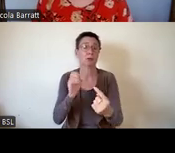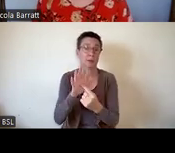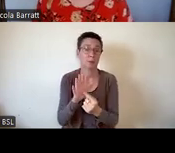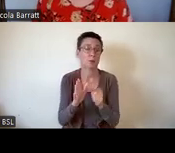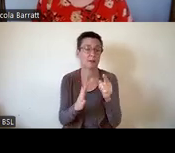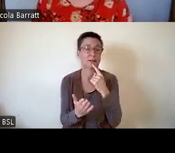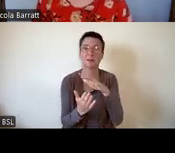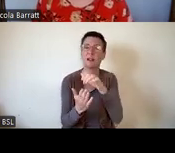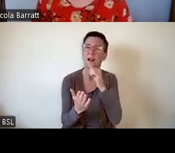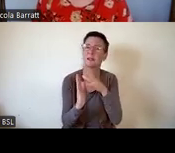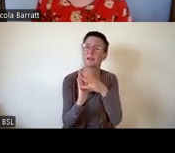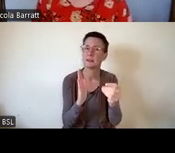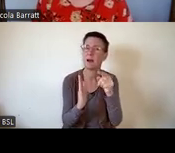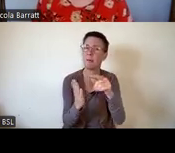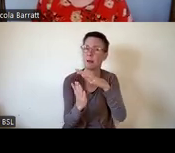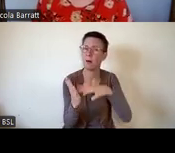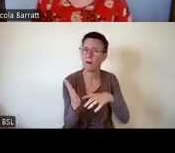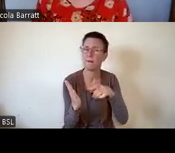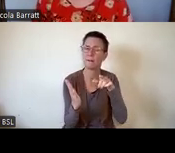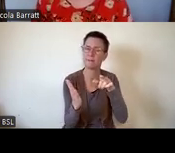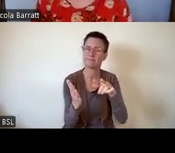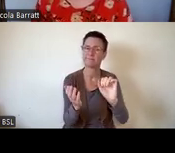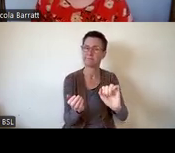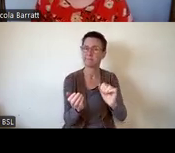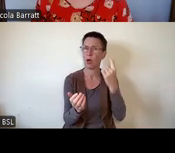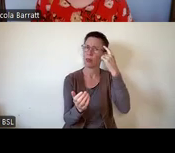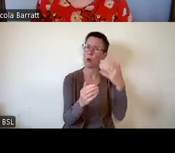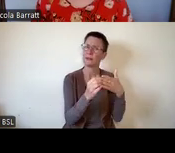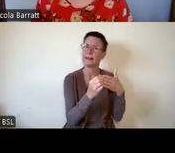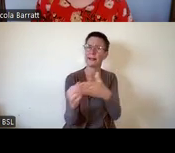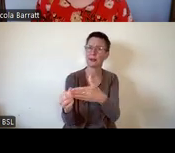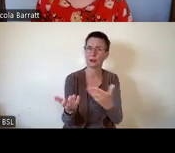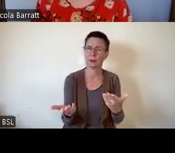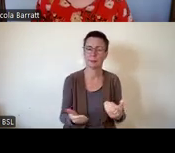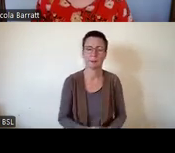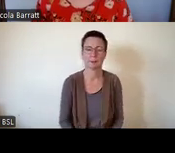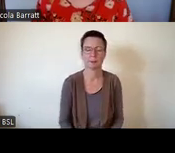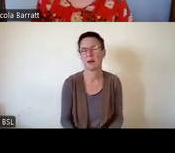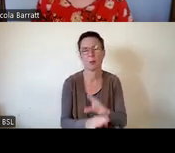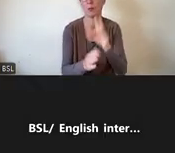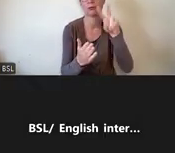It's a nice example of thought leadership, but we're not going to read it because it's quite long.